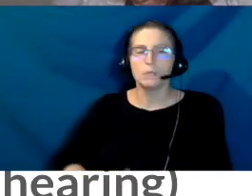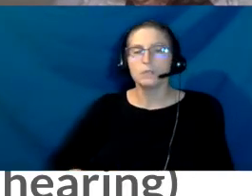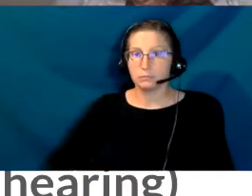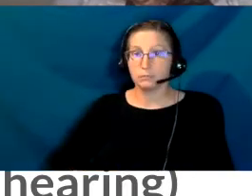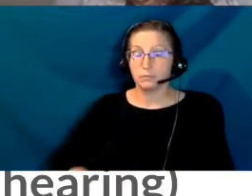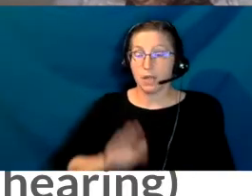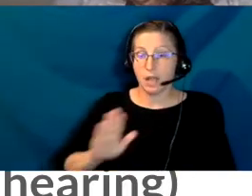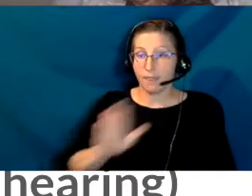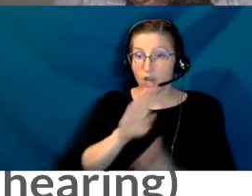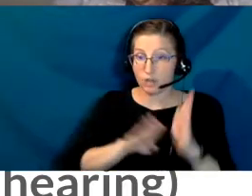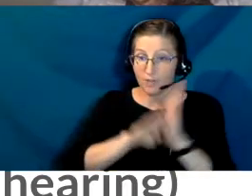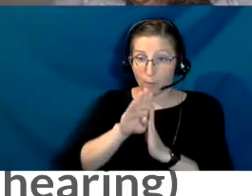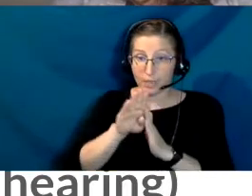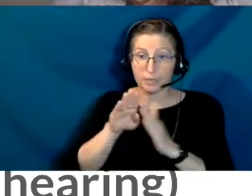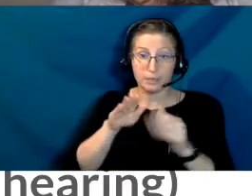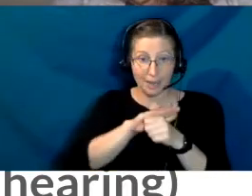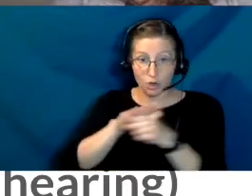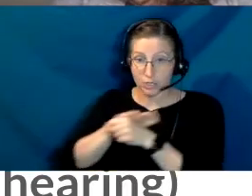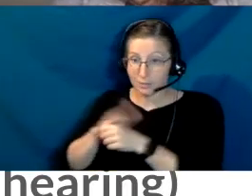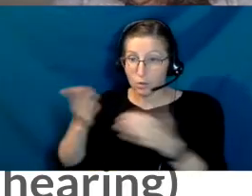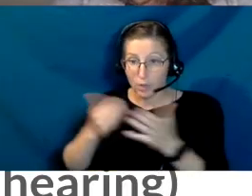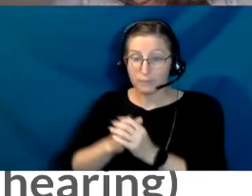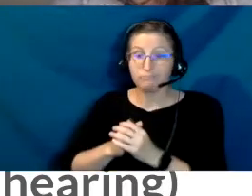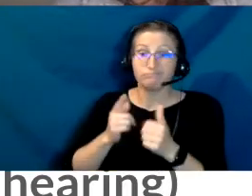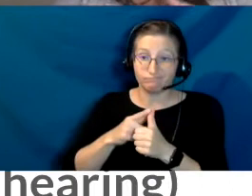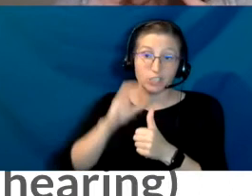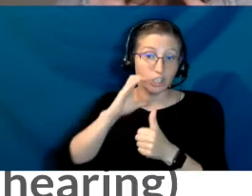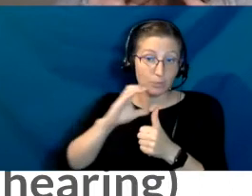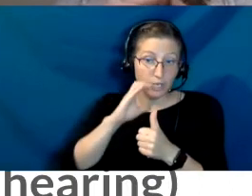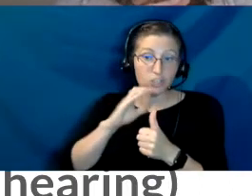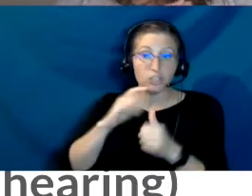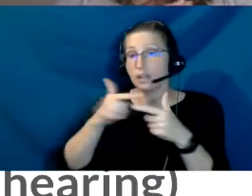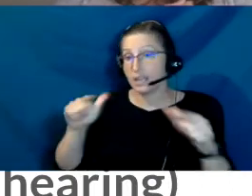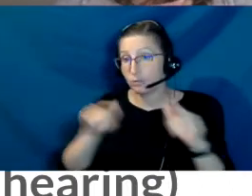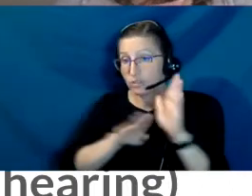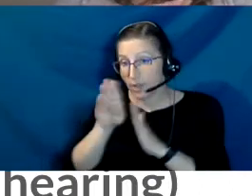Areas that have the development that can be impacted include communication and language